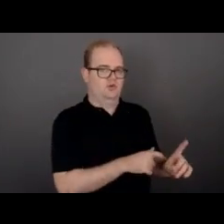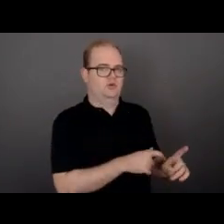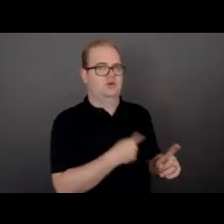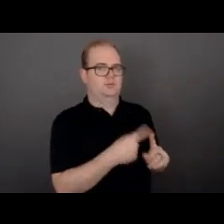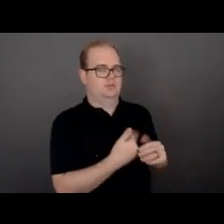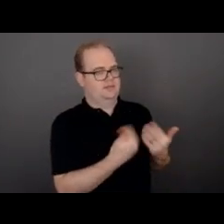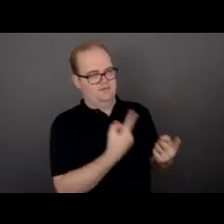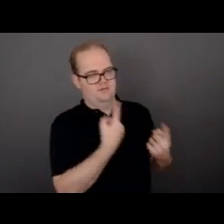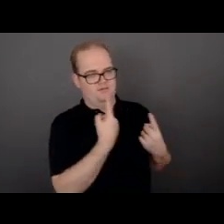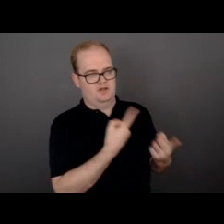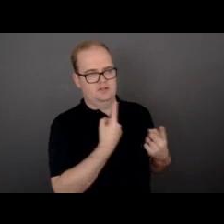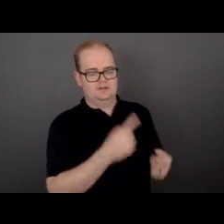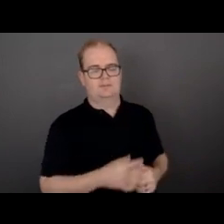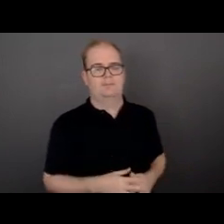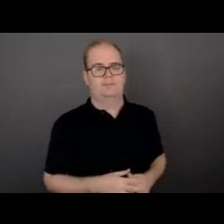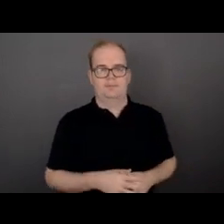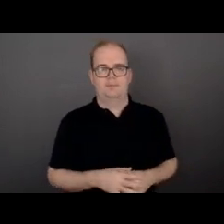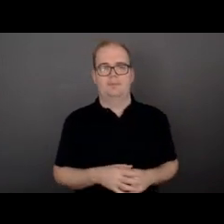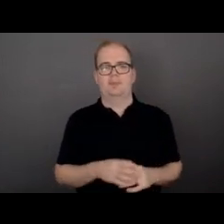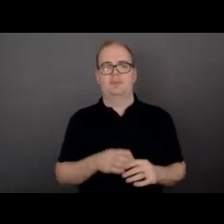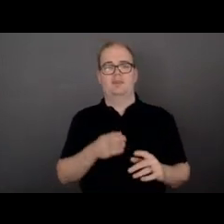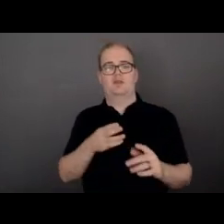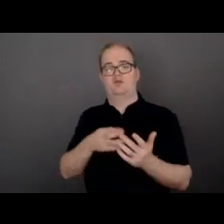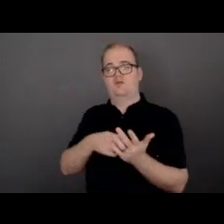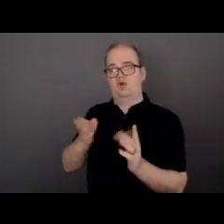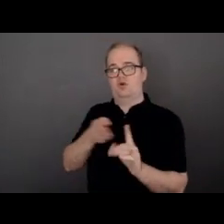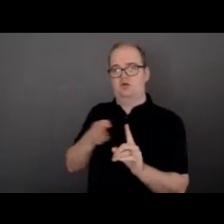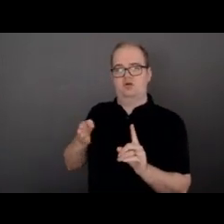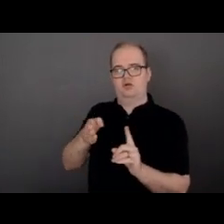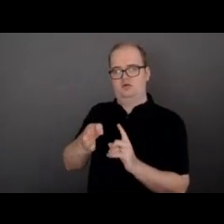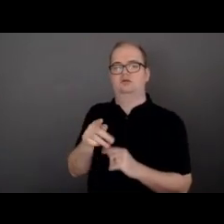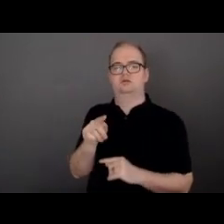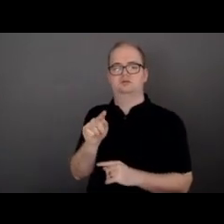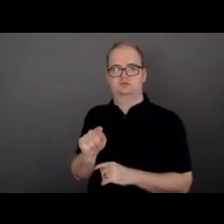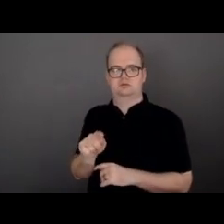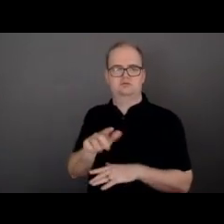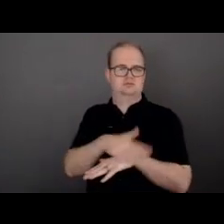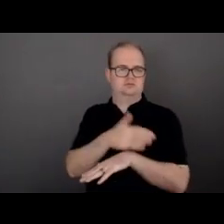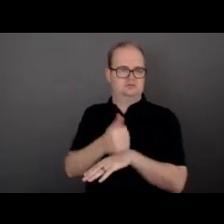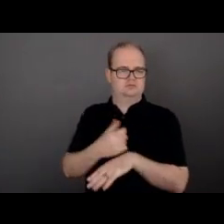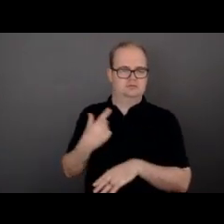The Referral Pathway Program is set up for situations where the client needs advice about